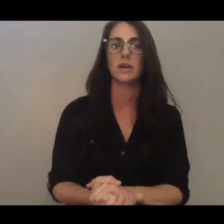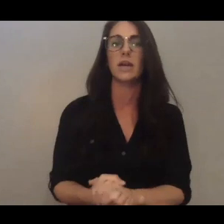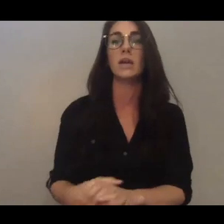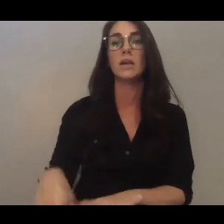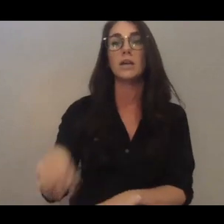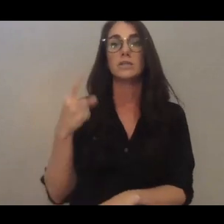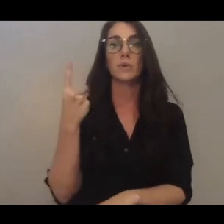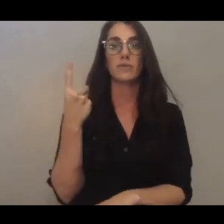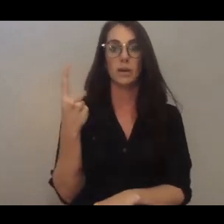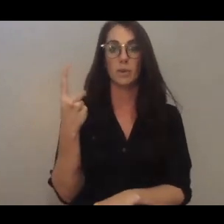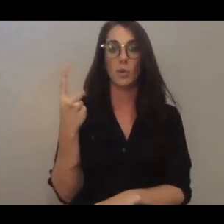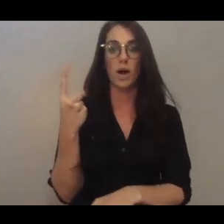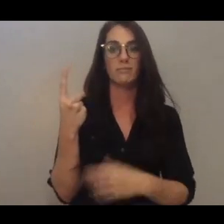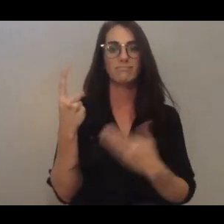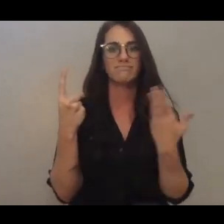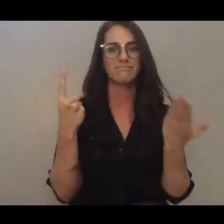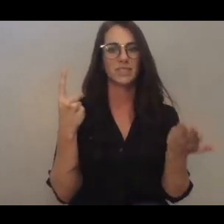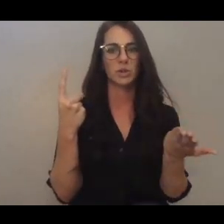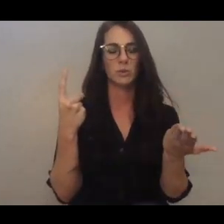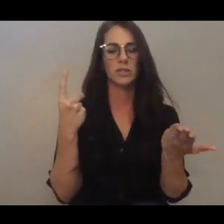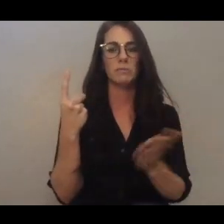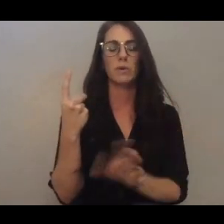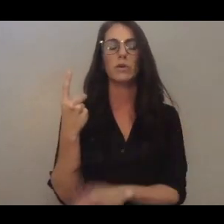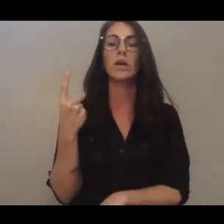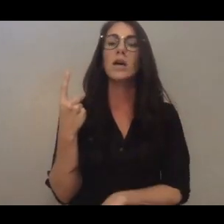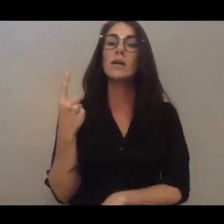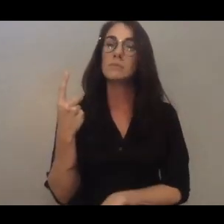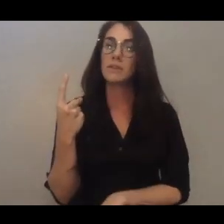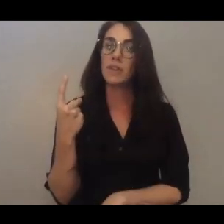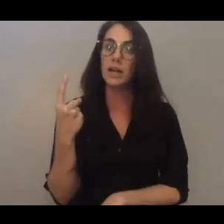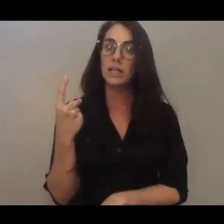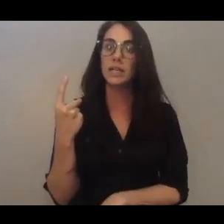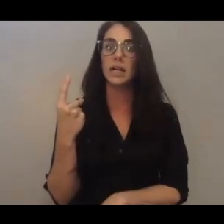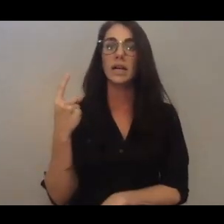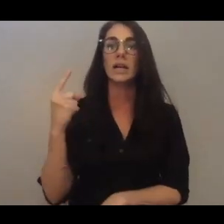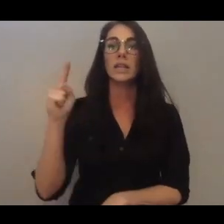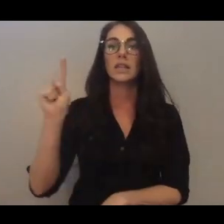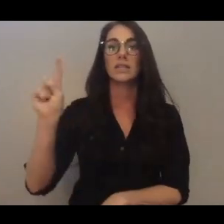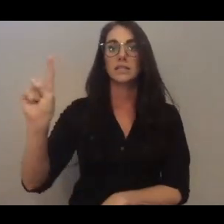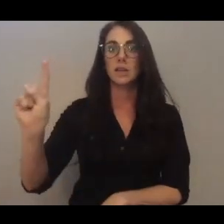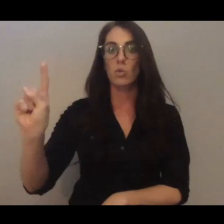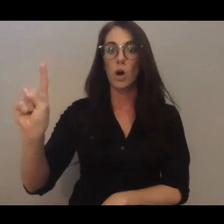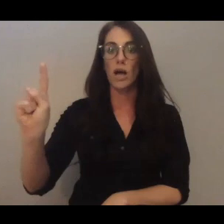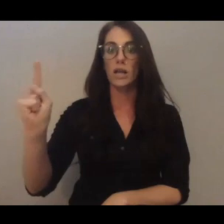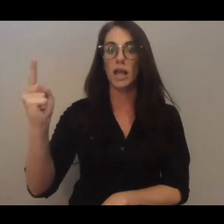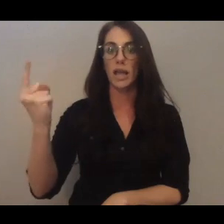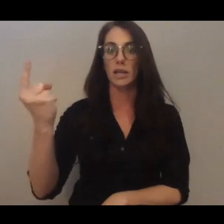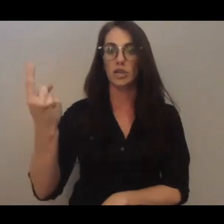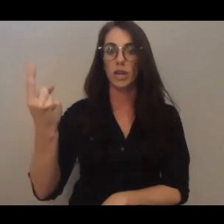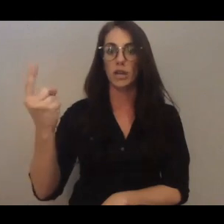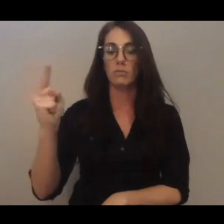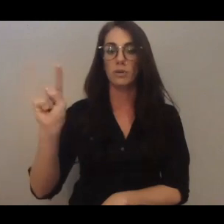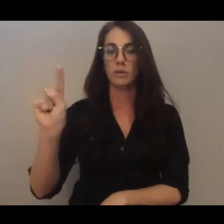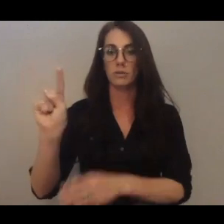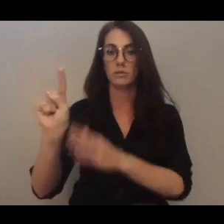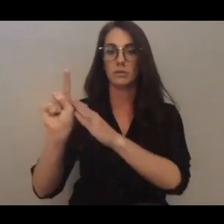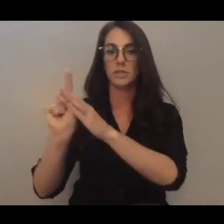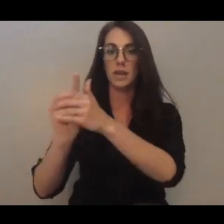So we have the number 1, super simple, to be very clear this is a 1 handshape see how